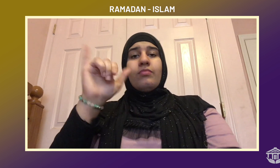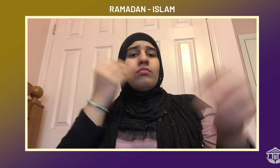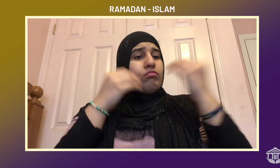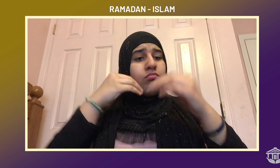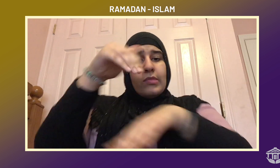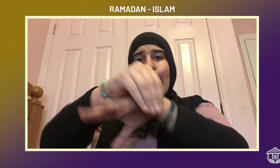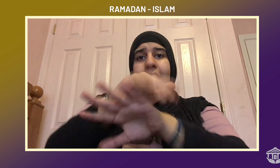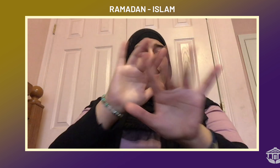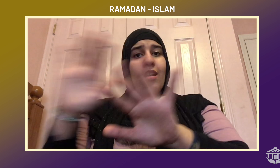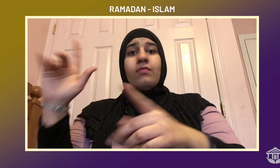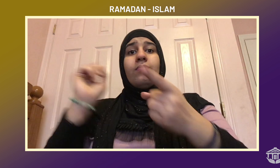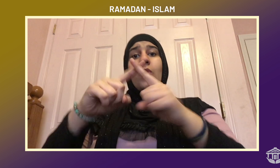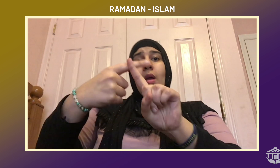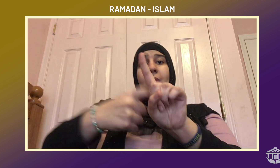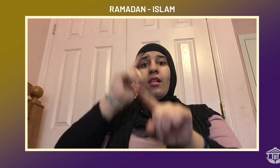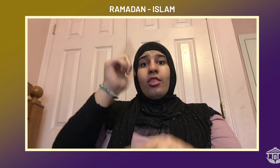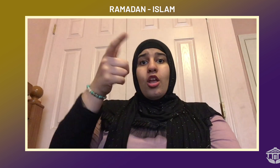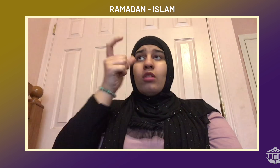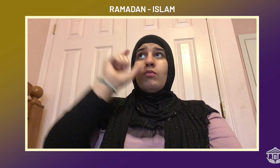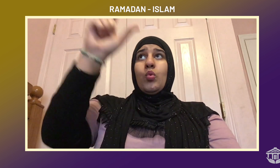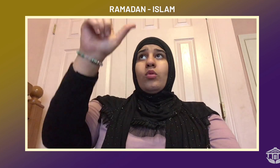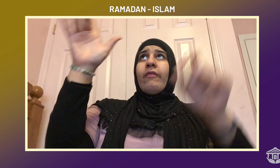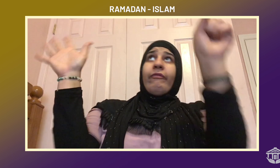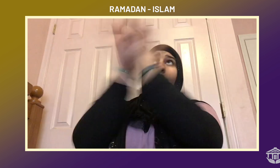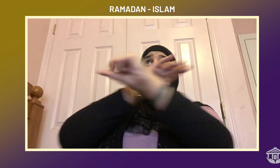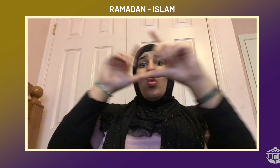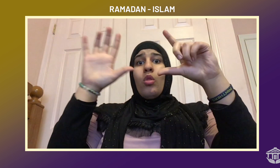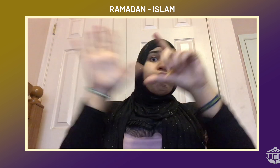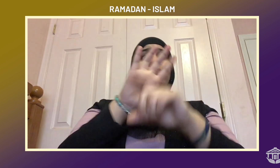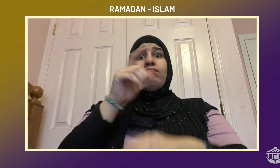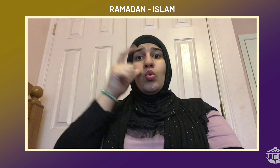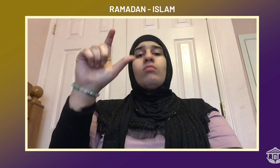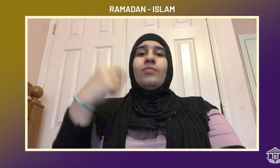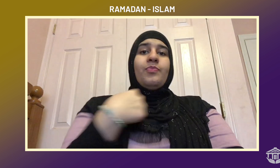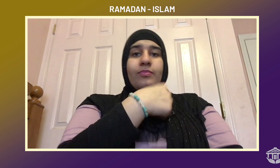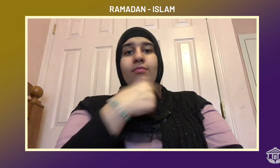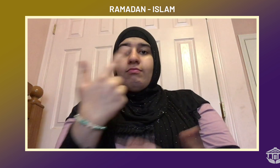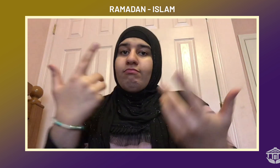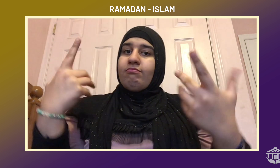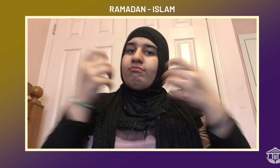That moon is important to tell us when Ramadan starts and stops. After a month of fasting then we